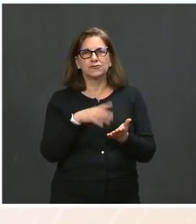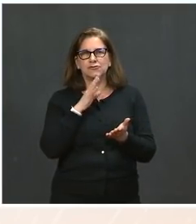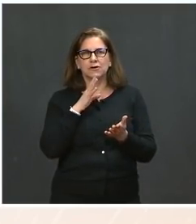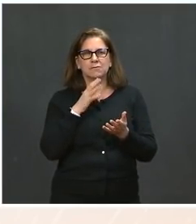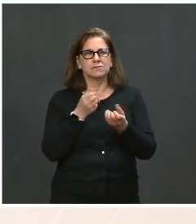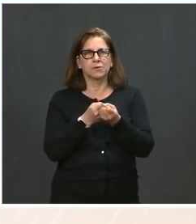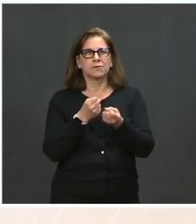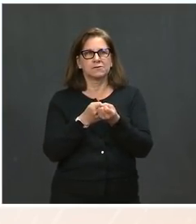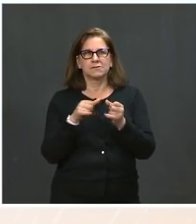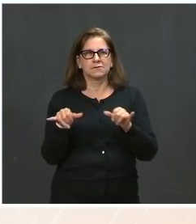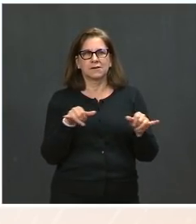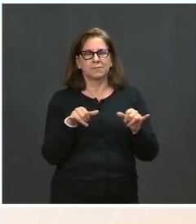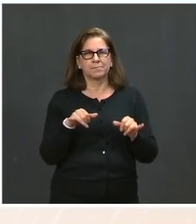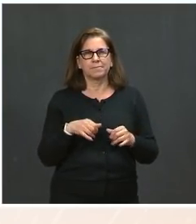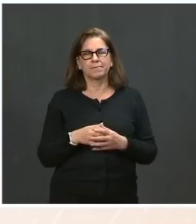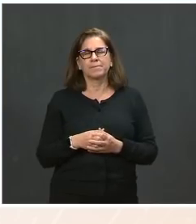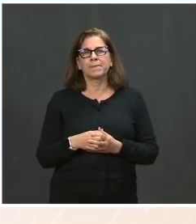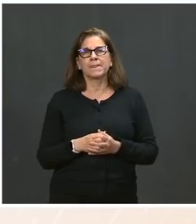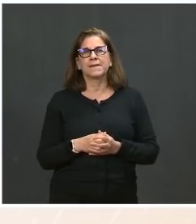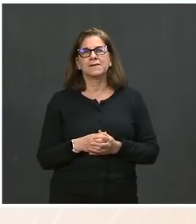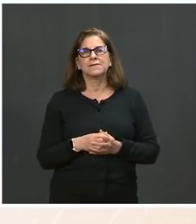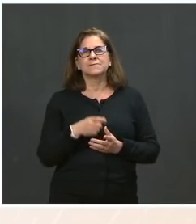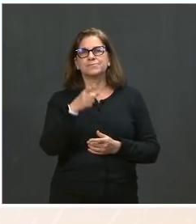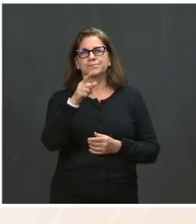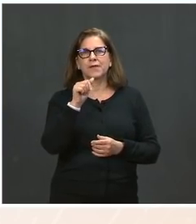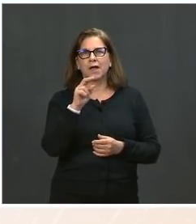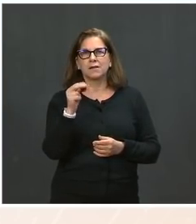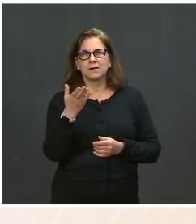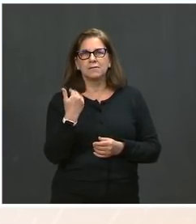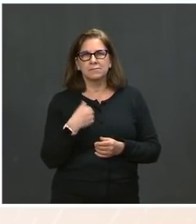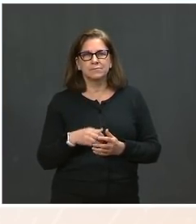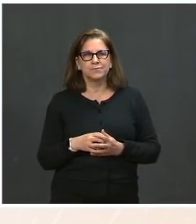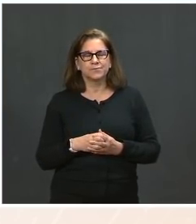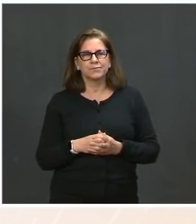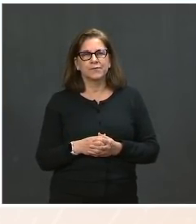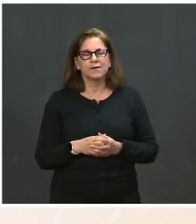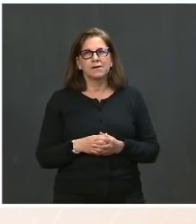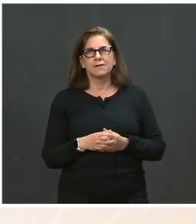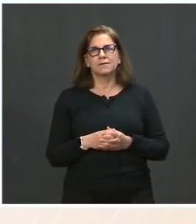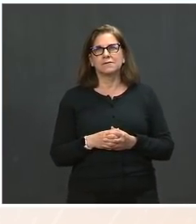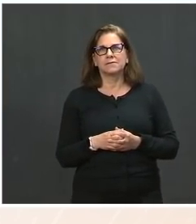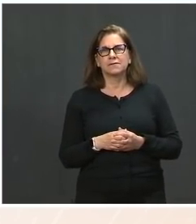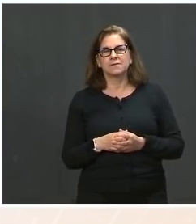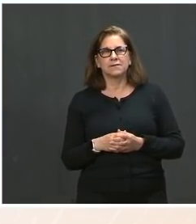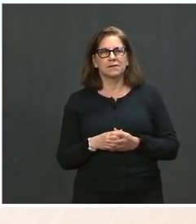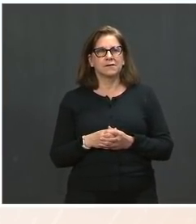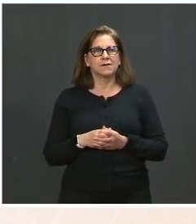The Press: -- actually something else. Ms. Psaki: Okay, go ahead. The Press: So there's a spike in coronavirus cases in Japan,